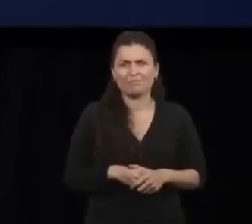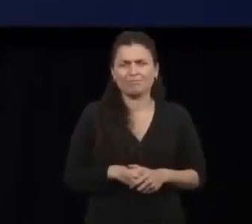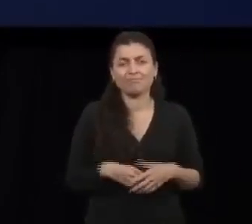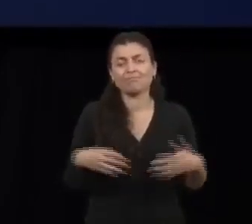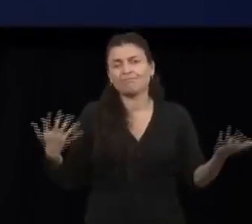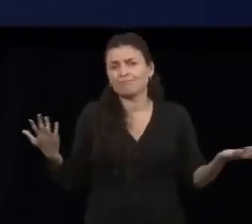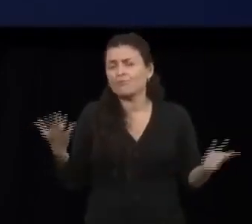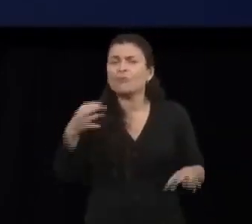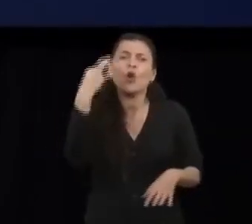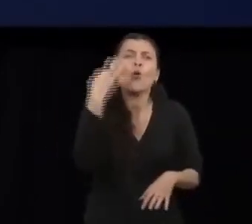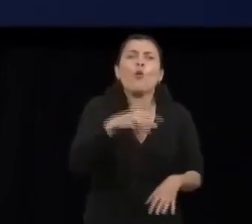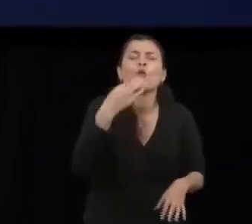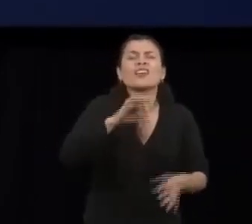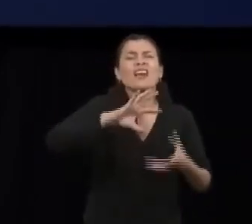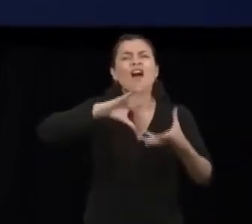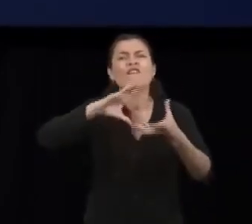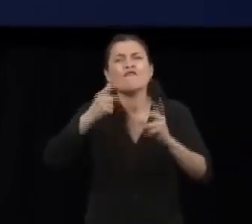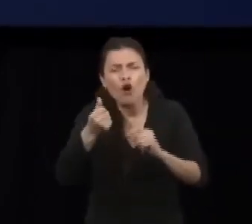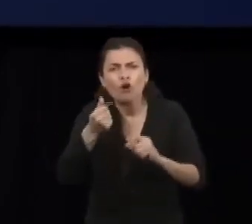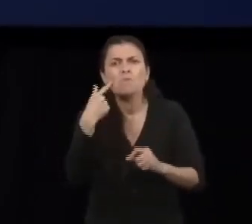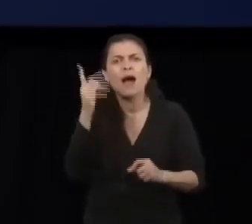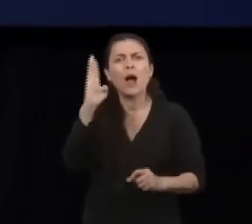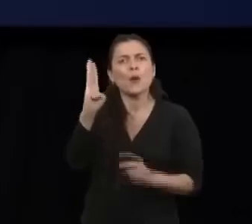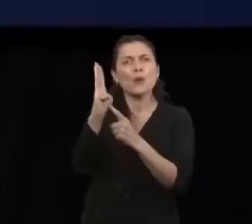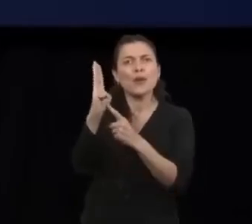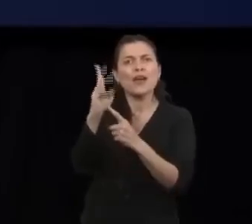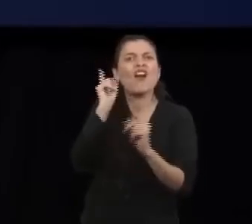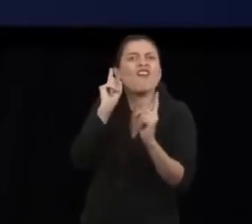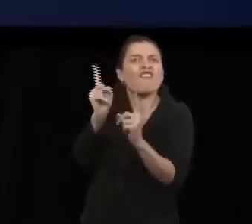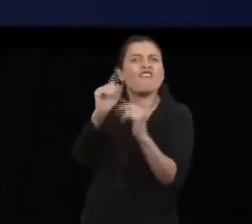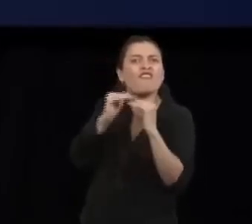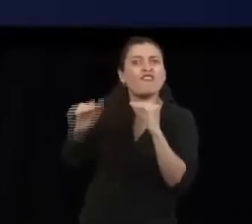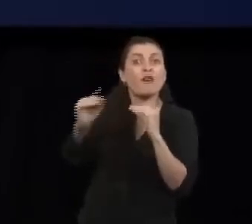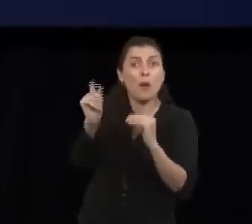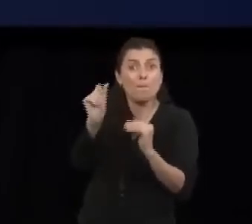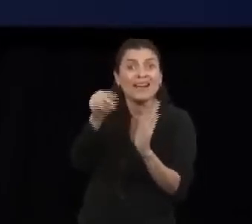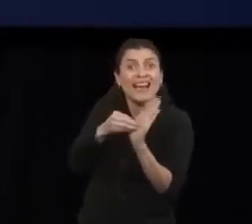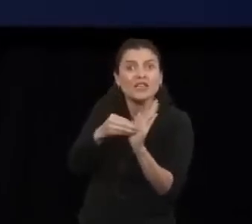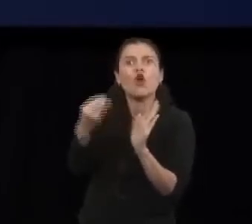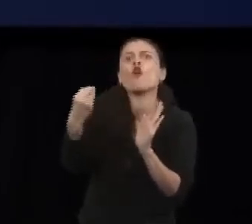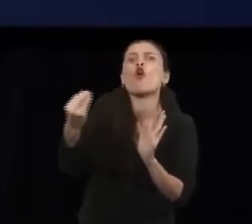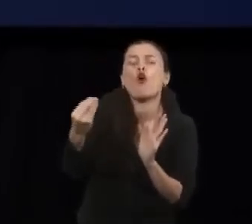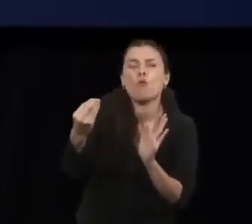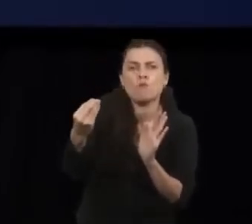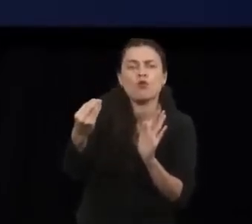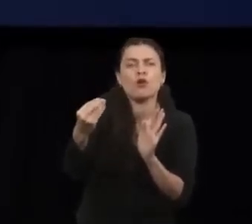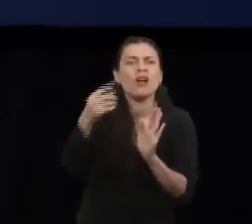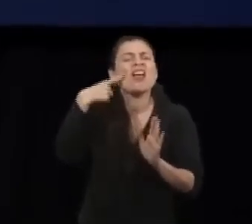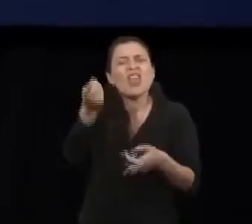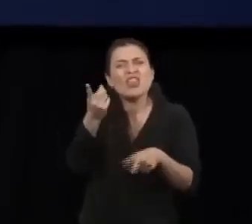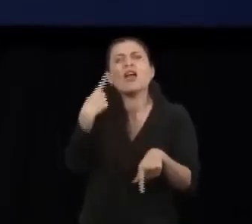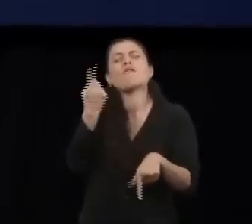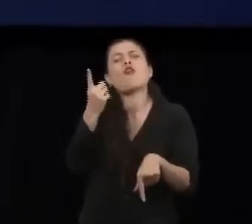The only way that the price of B does not fall is that I extend the budget restriction to individuals